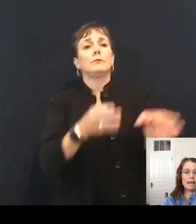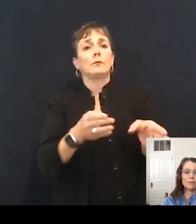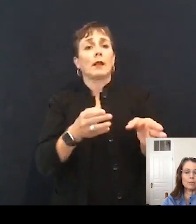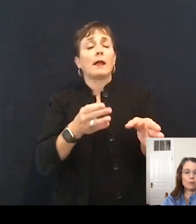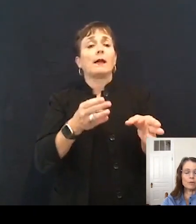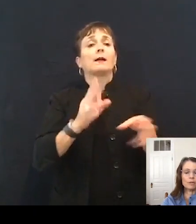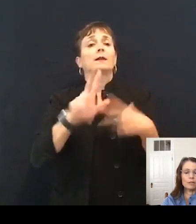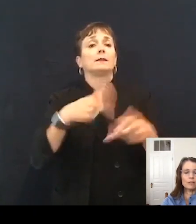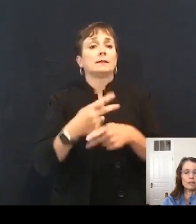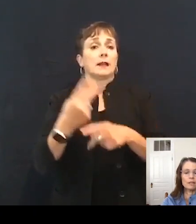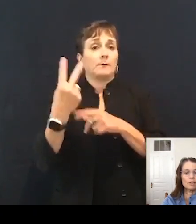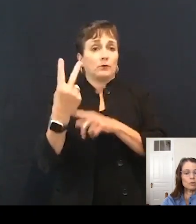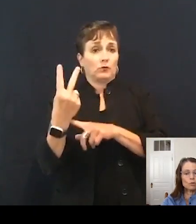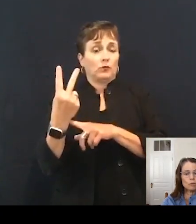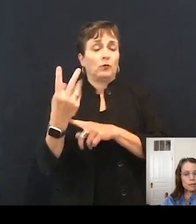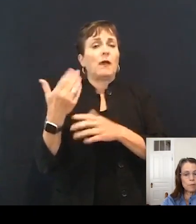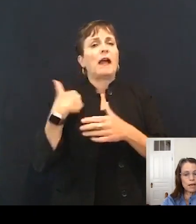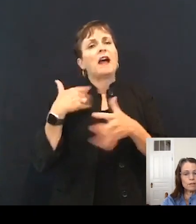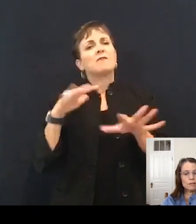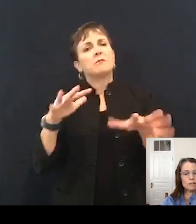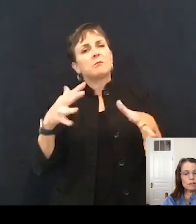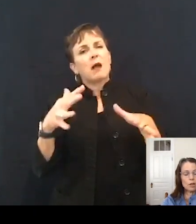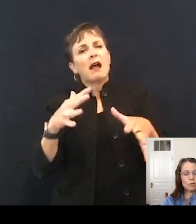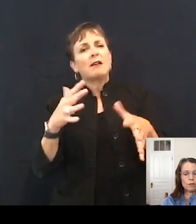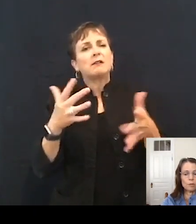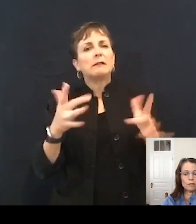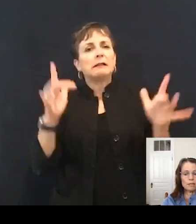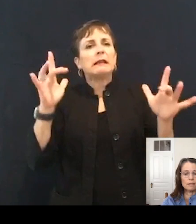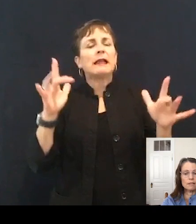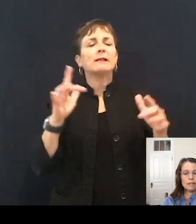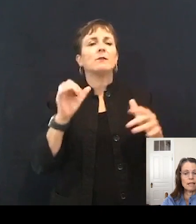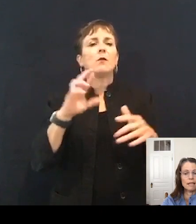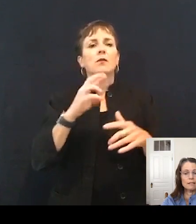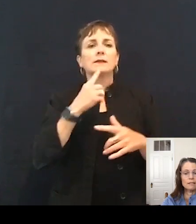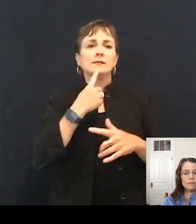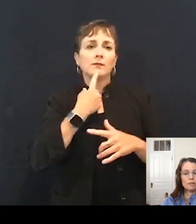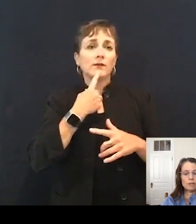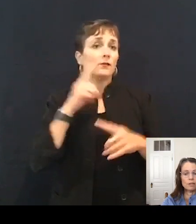at birth, usually mild in the low frequencies and severe